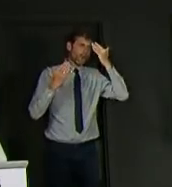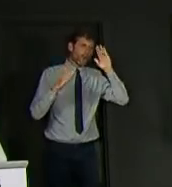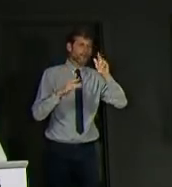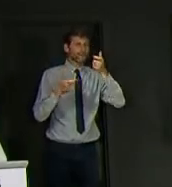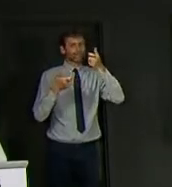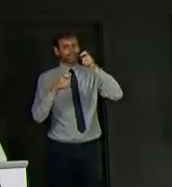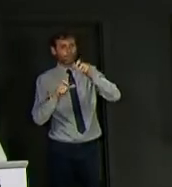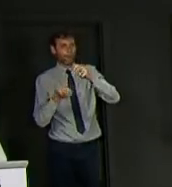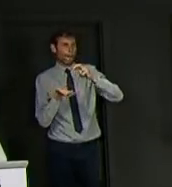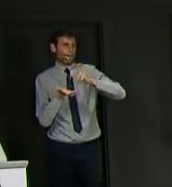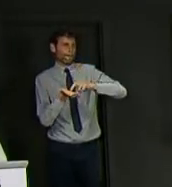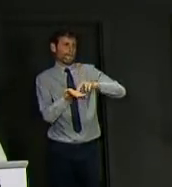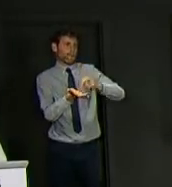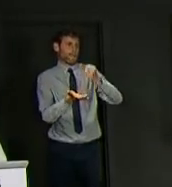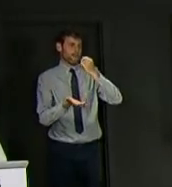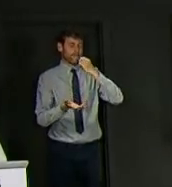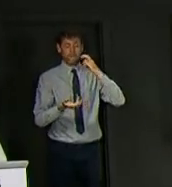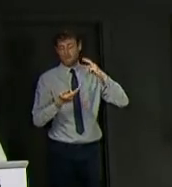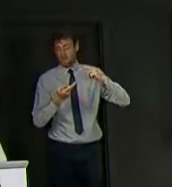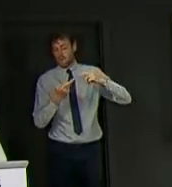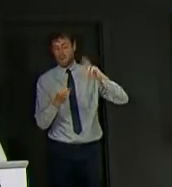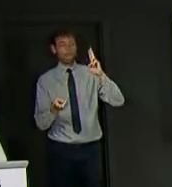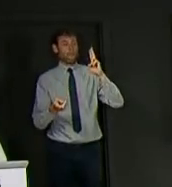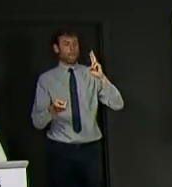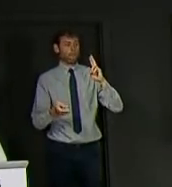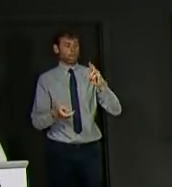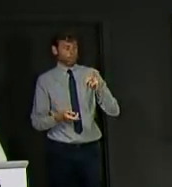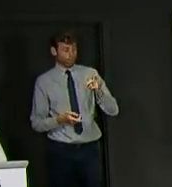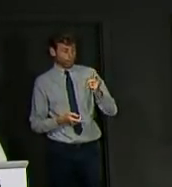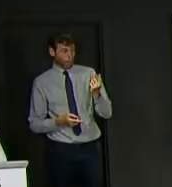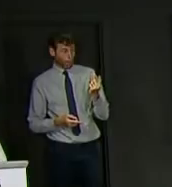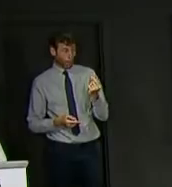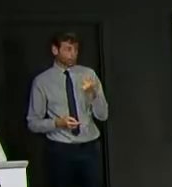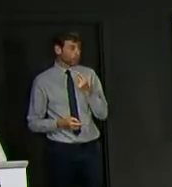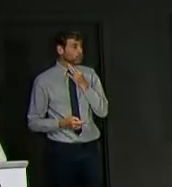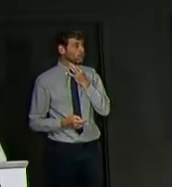the scenes we've seen this week, are you concerned about the potential for large numbers of people